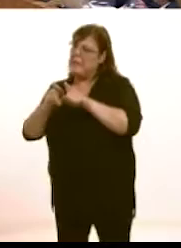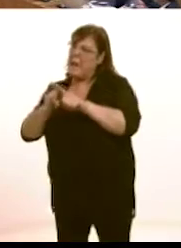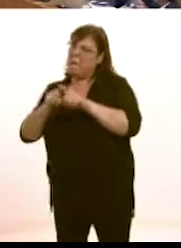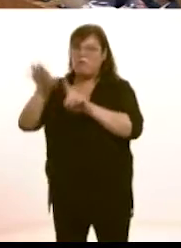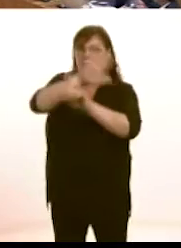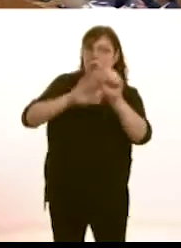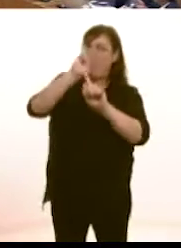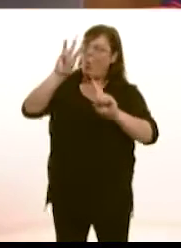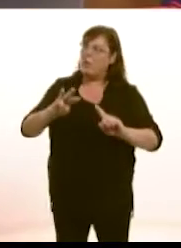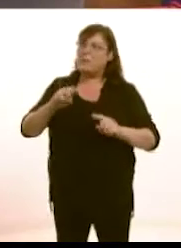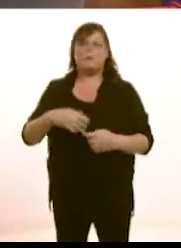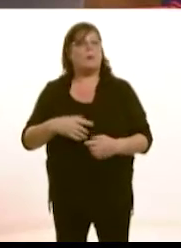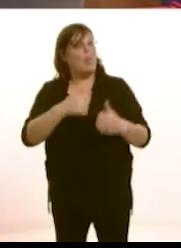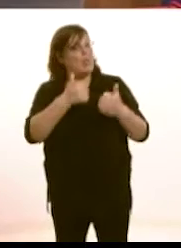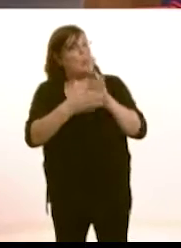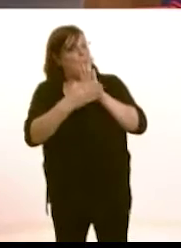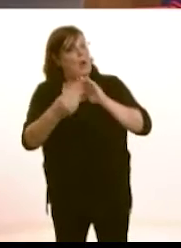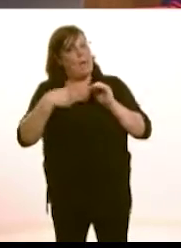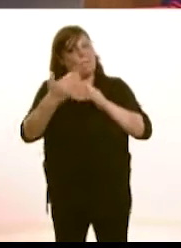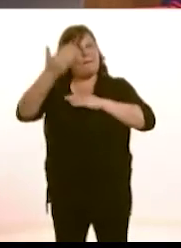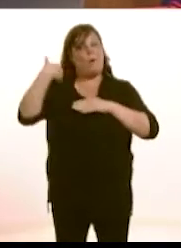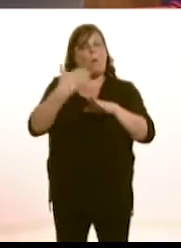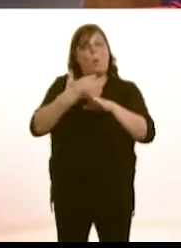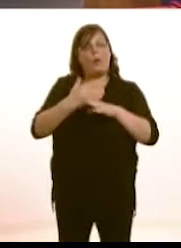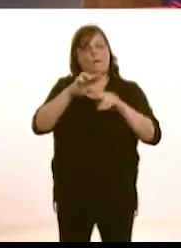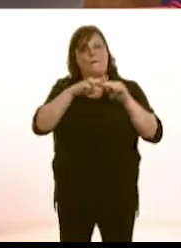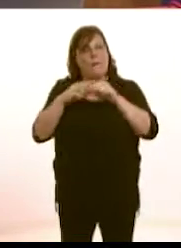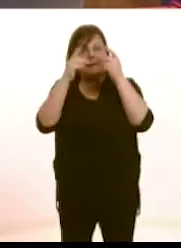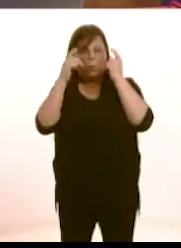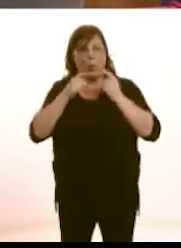I worked for many years in the family courts and dealt with many domestic violence cases.